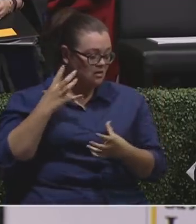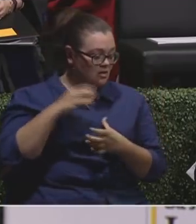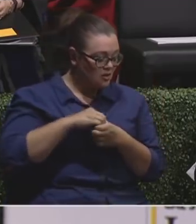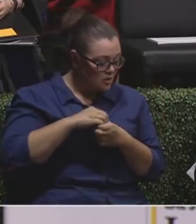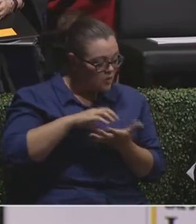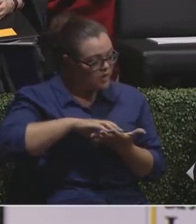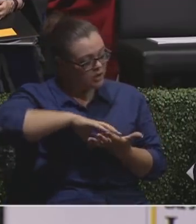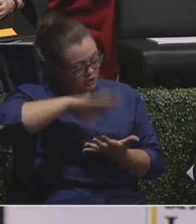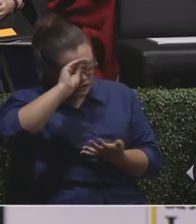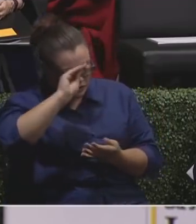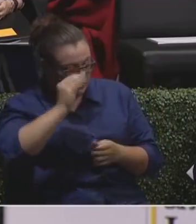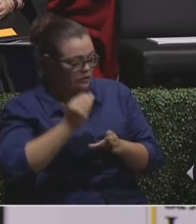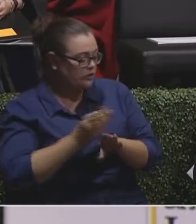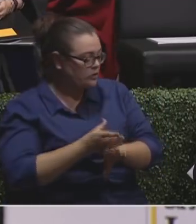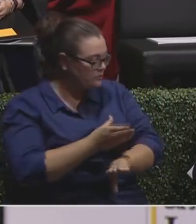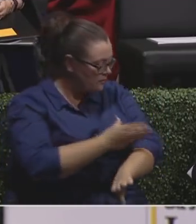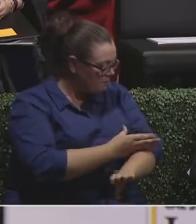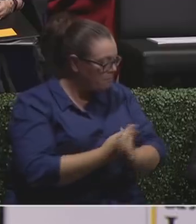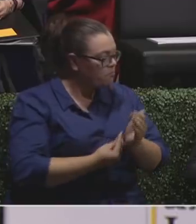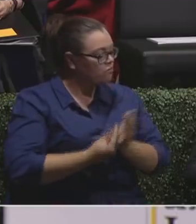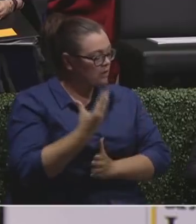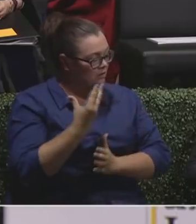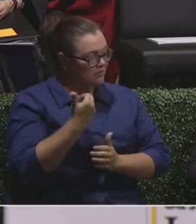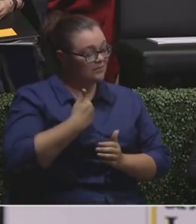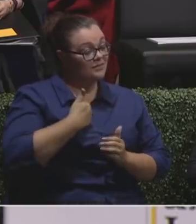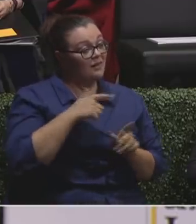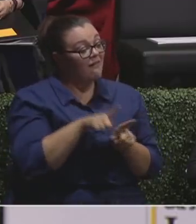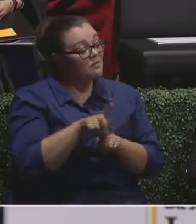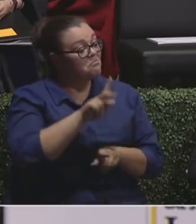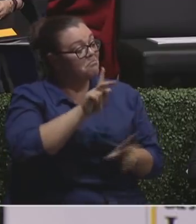FOR MYSELF, AND I INTENDED TO CORRECT IT FOR AS MANY PEOPLE AS I CAN. AND FROM ALL OF THESE EXPERIENCES, WE